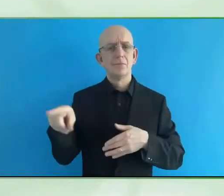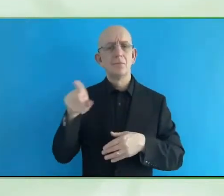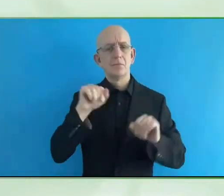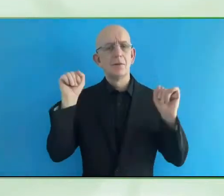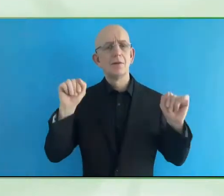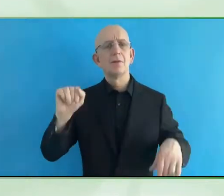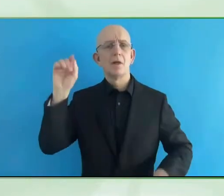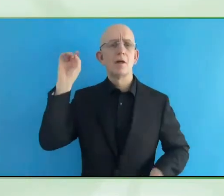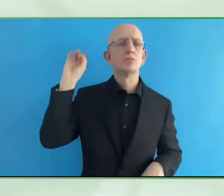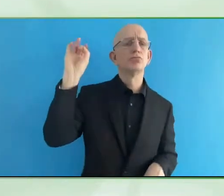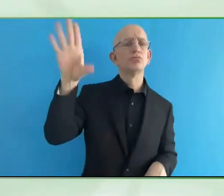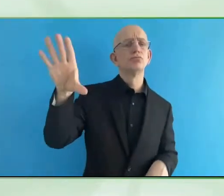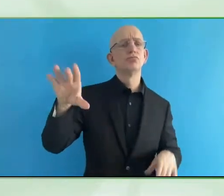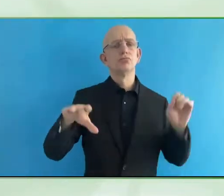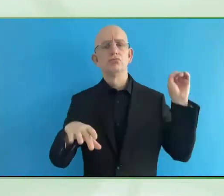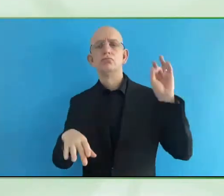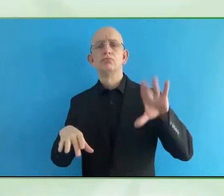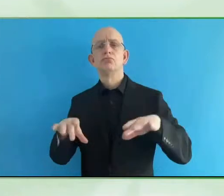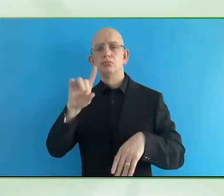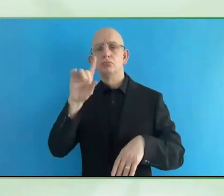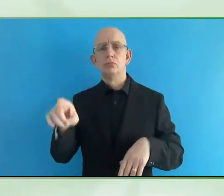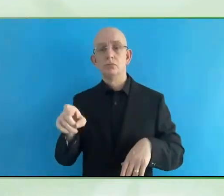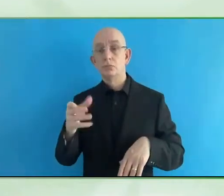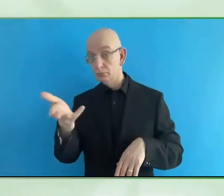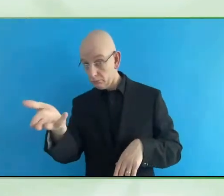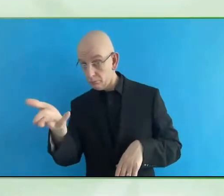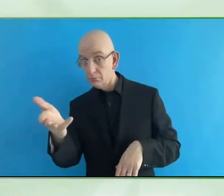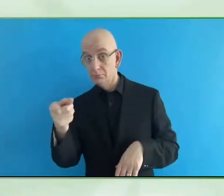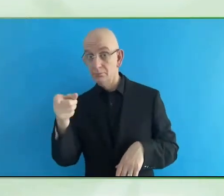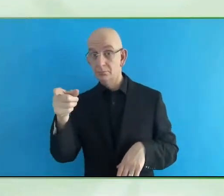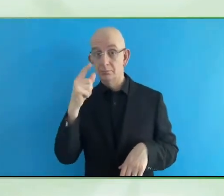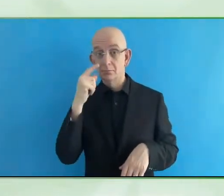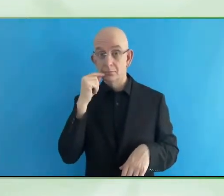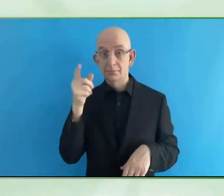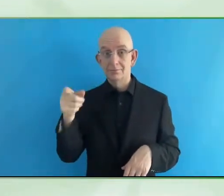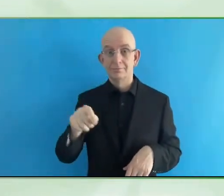Jonathan, off you go.